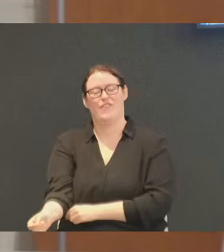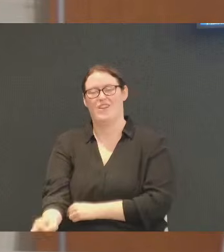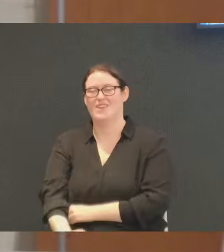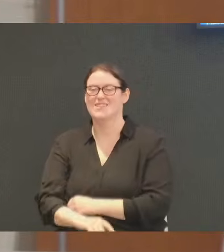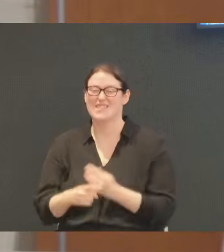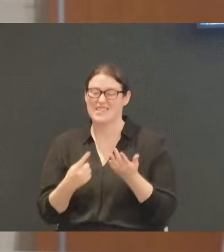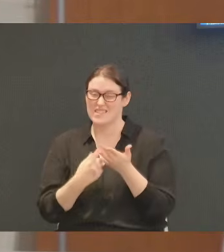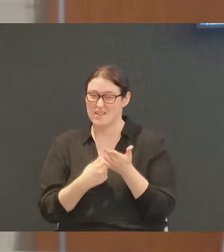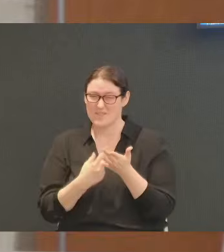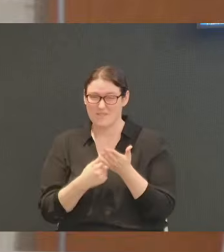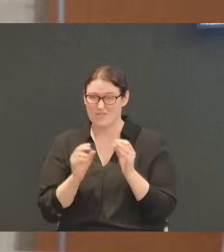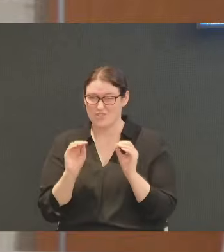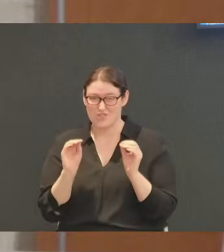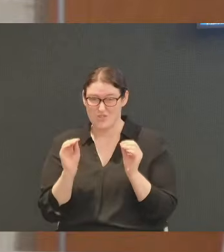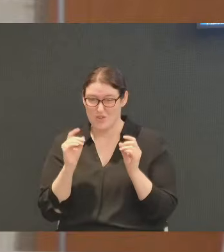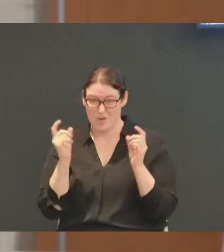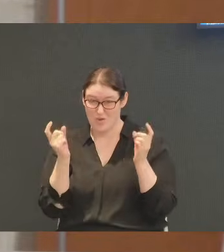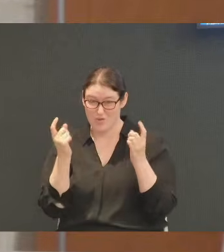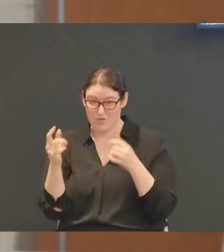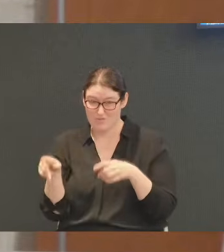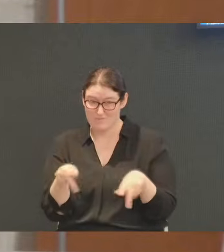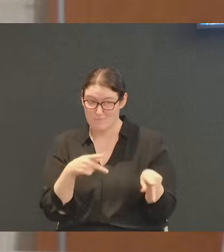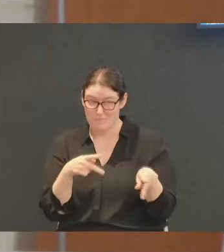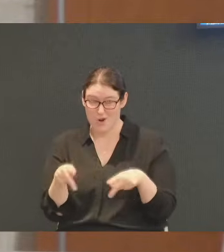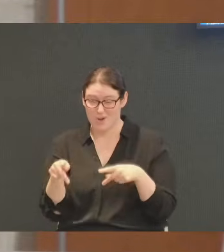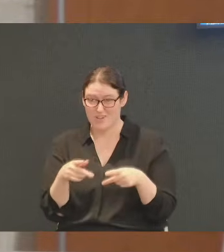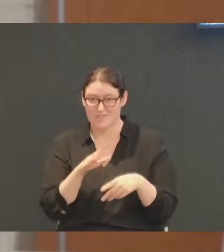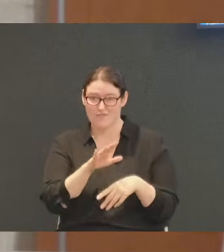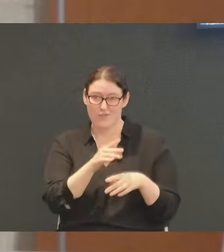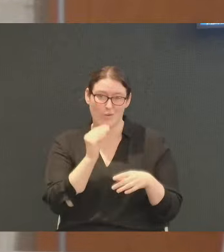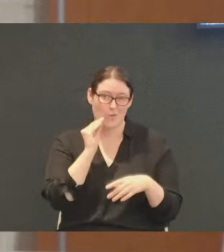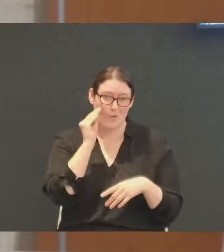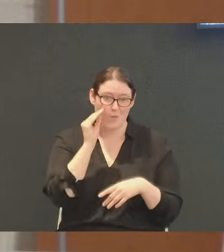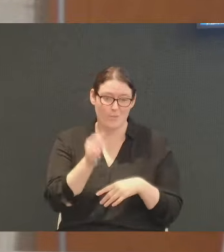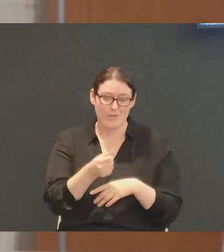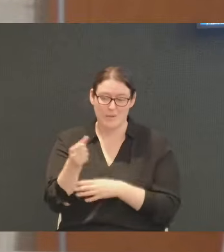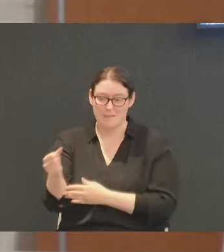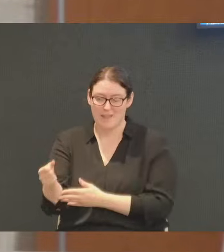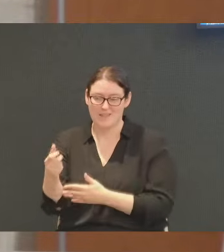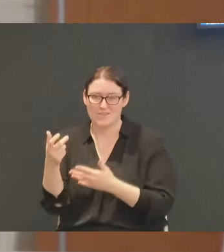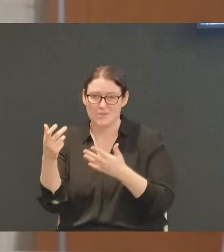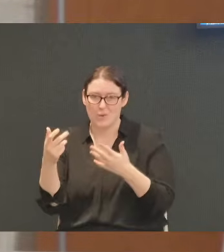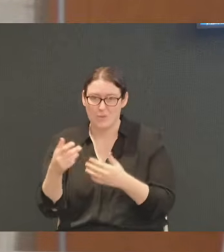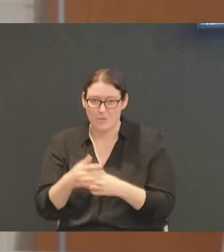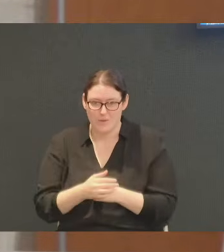have celebrations in the homes where they've been placed and so this is a way to celebrate them.